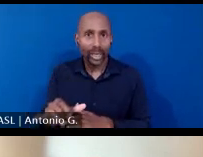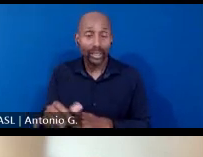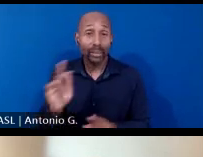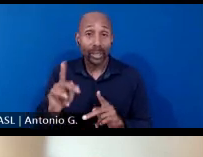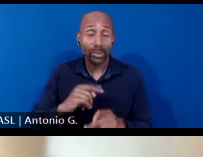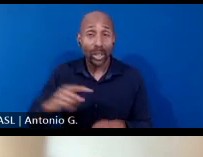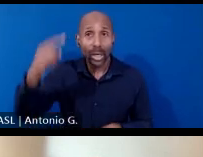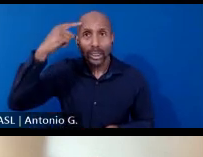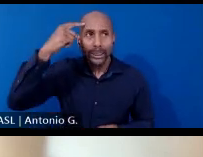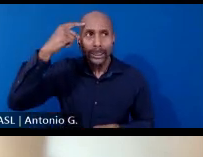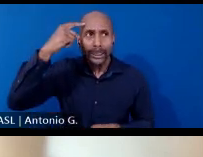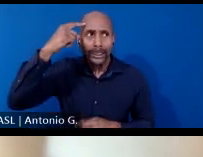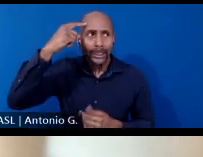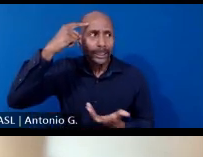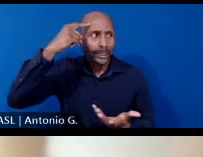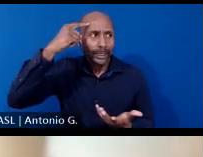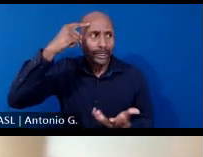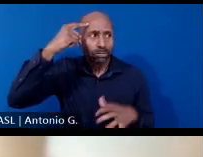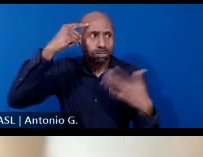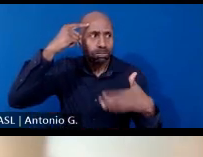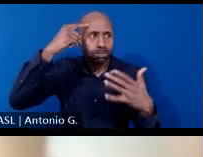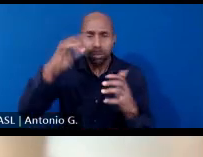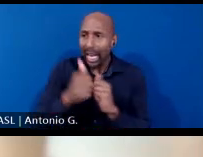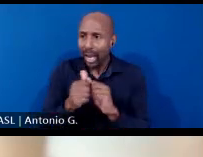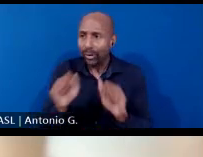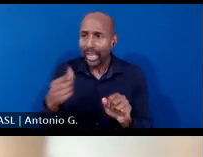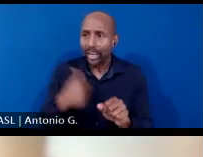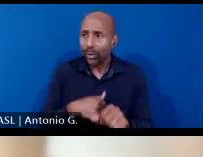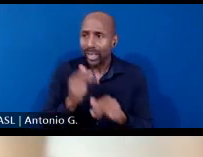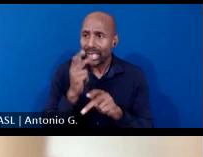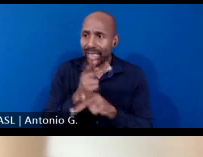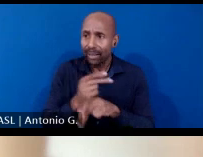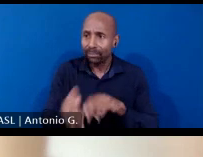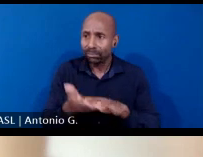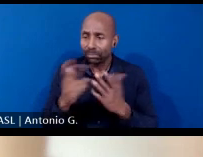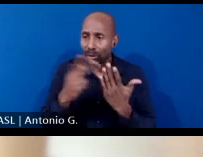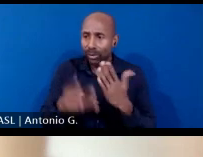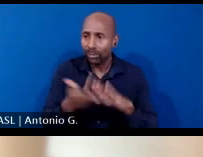keep programs running that are supporting teachers getting into the classroom.